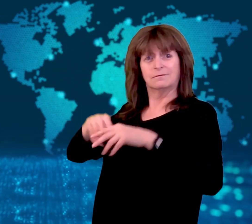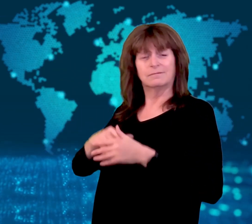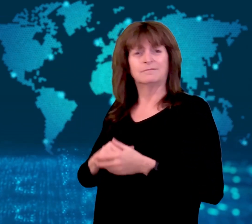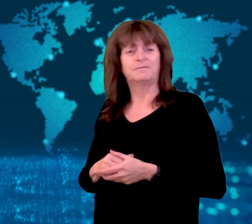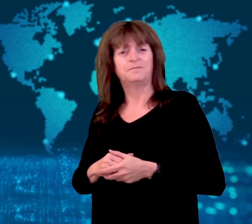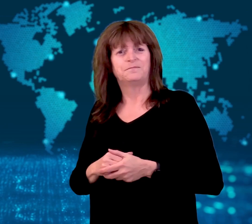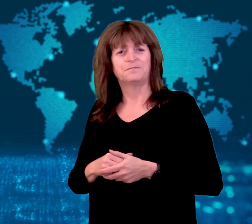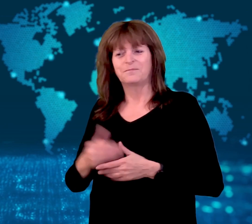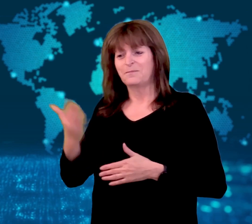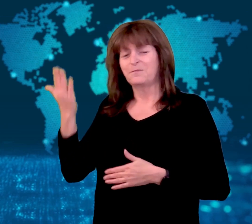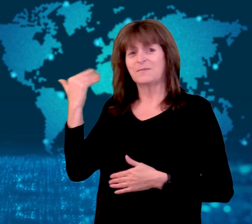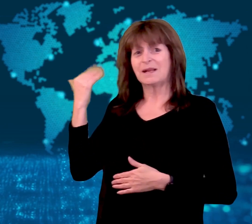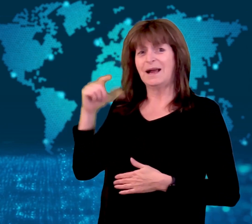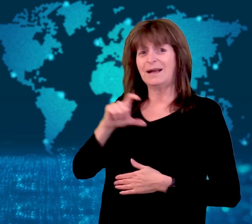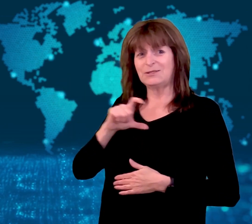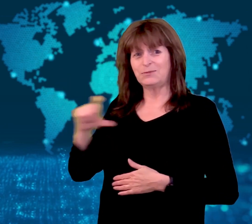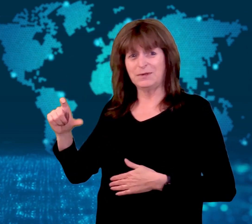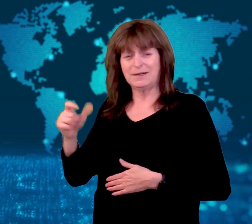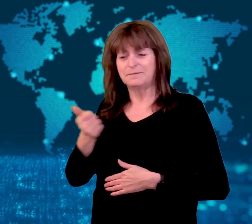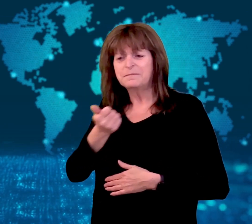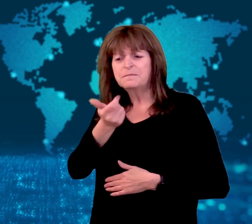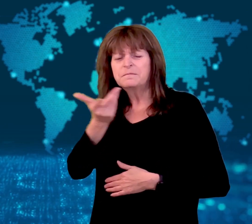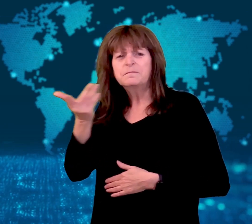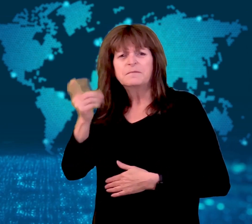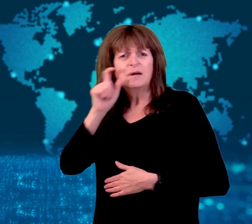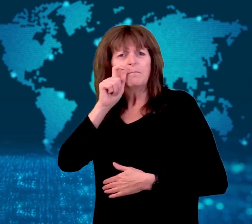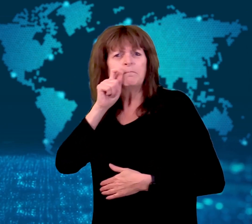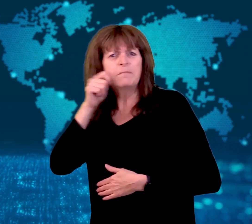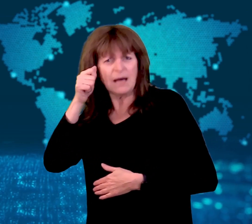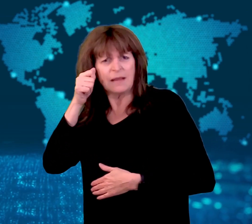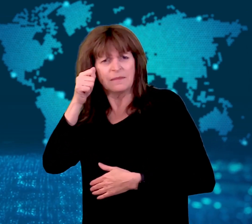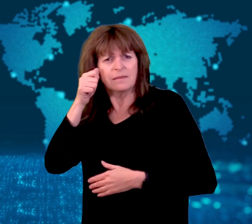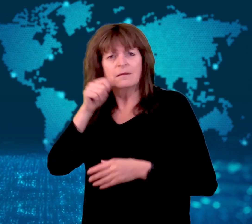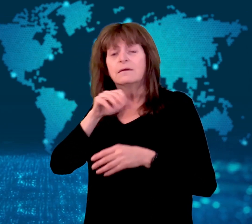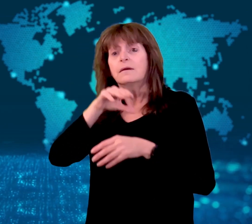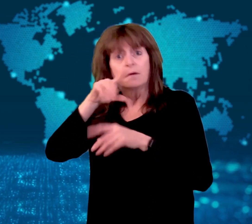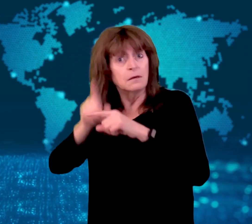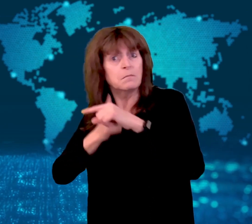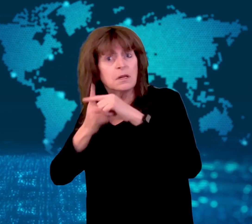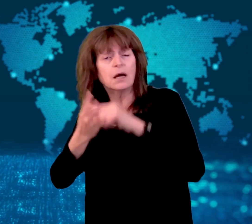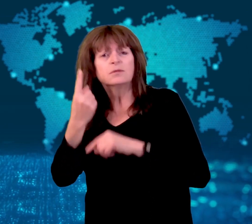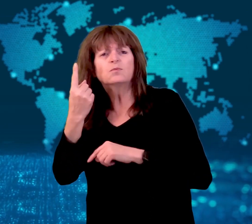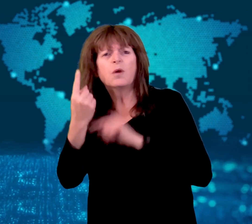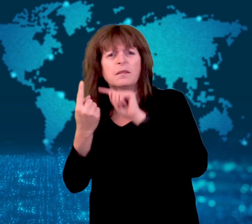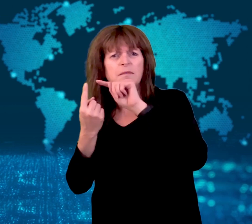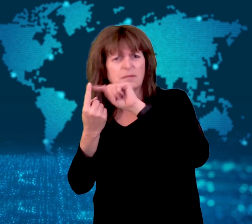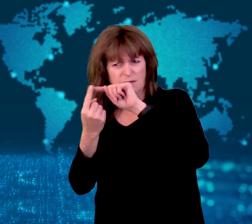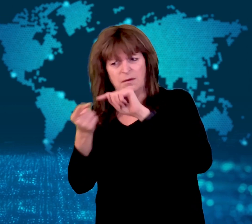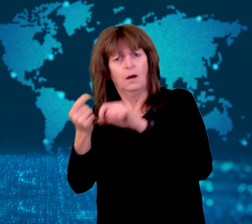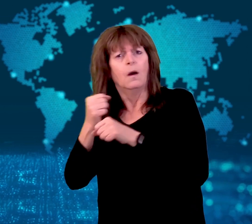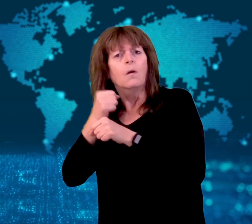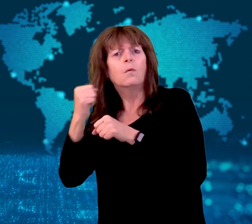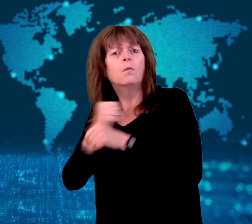Last week, several men - including at least one who